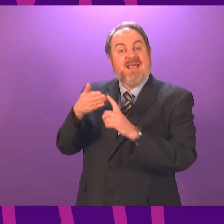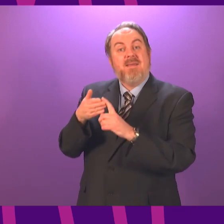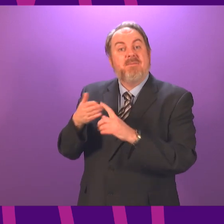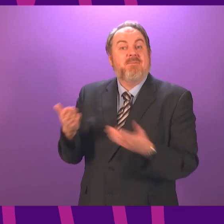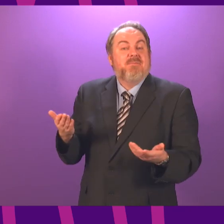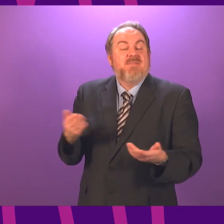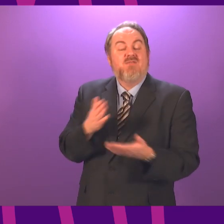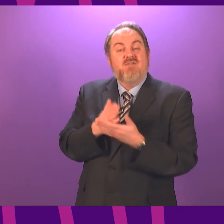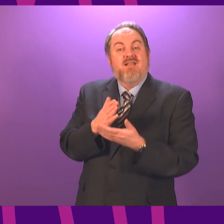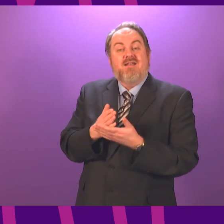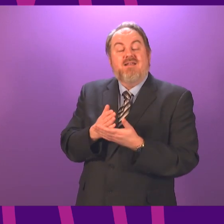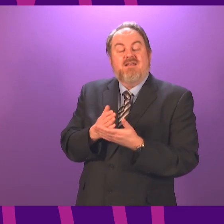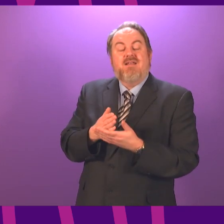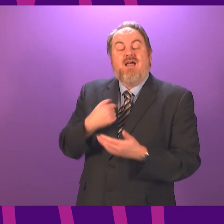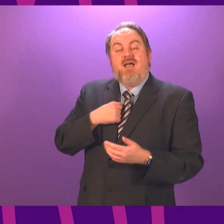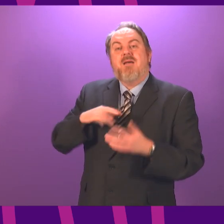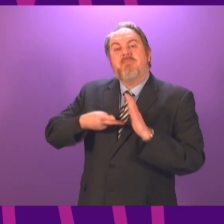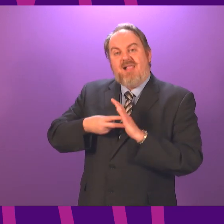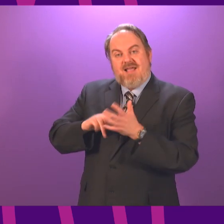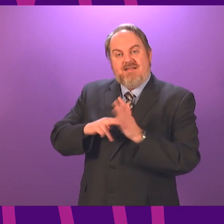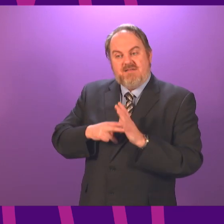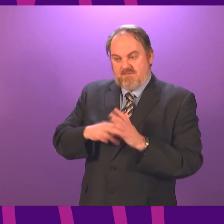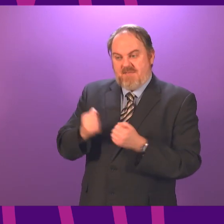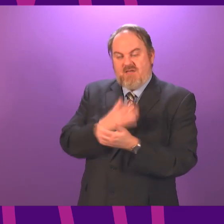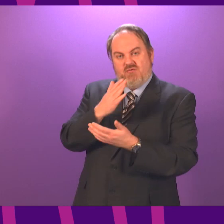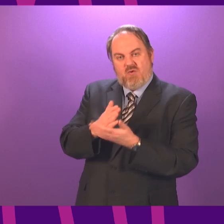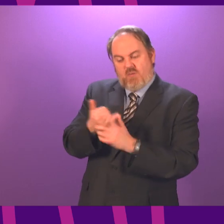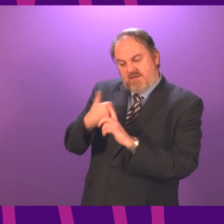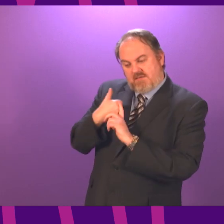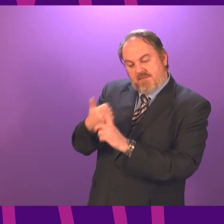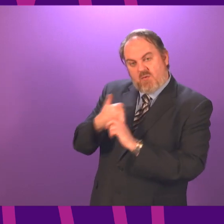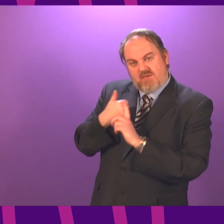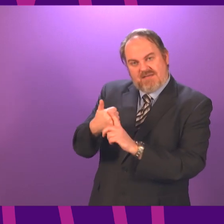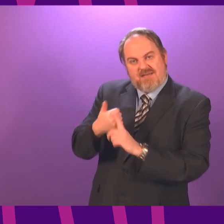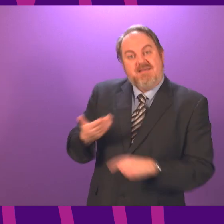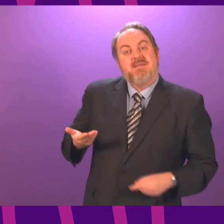We would also seek to ensure that there is business support. I do not need to tell the